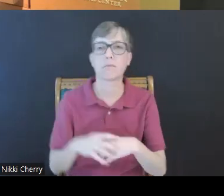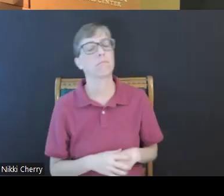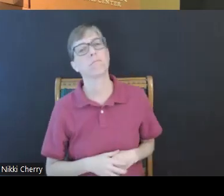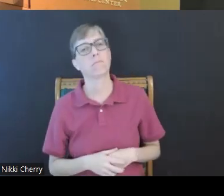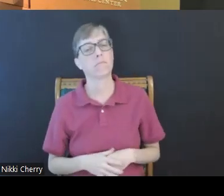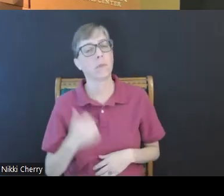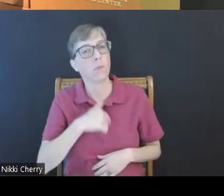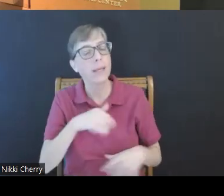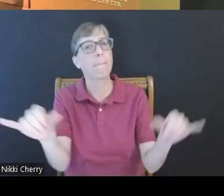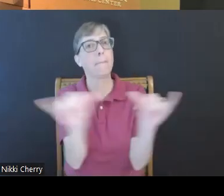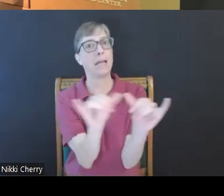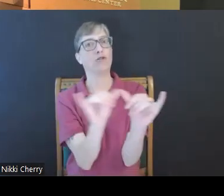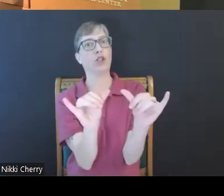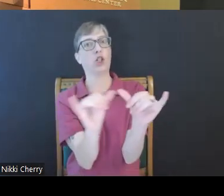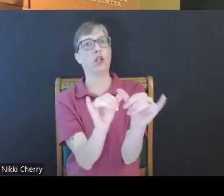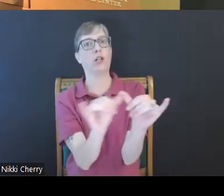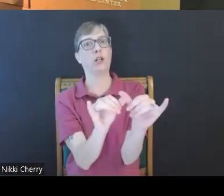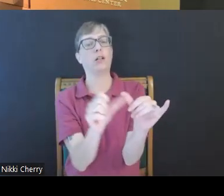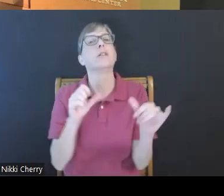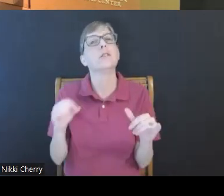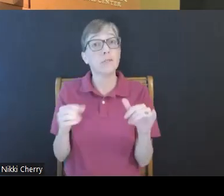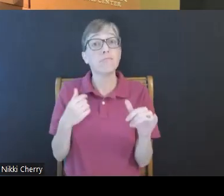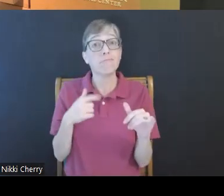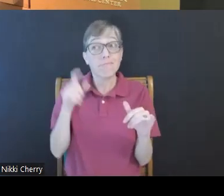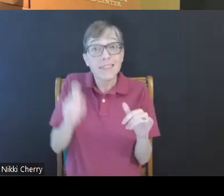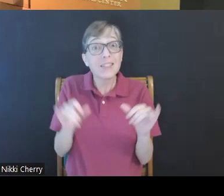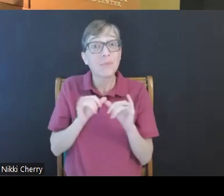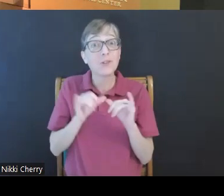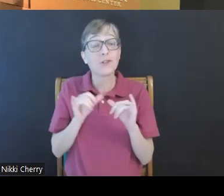really helps so we started saying if we're going to treat depression everybody who gets seen for